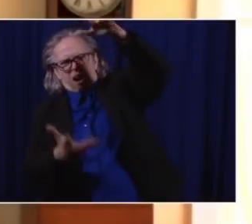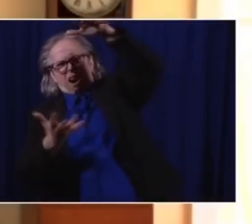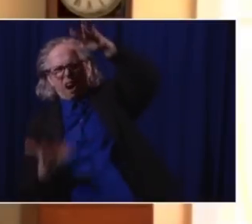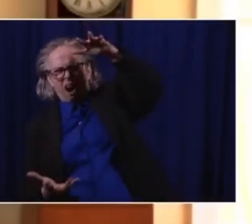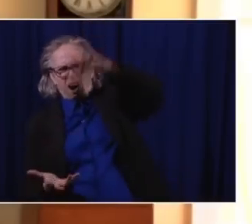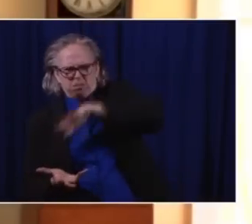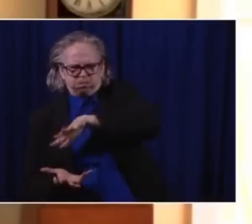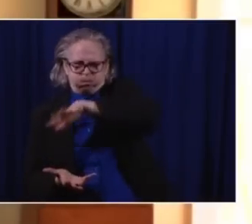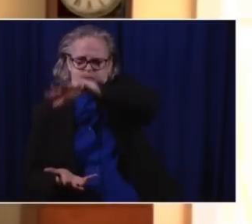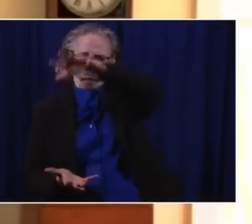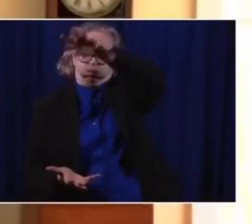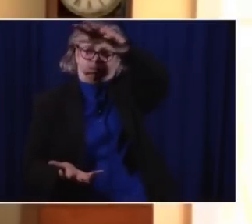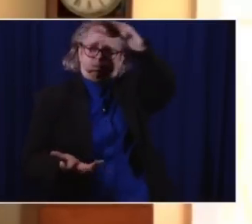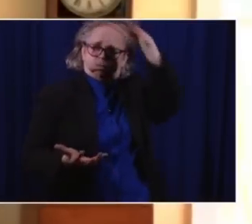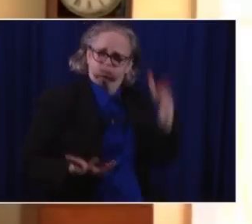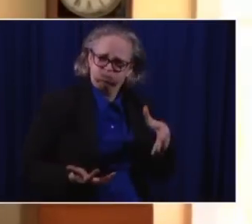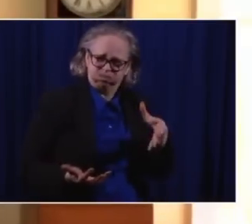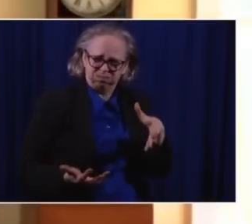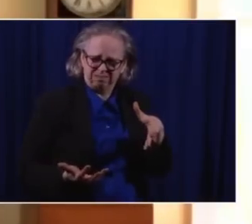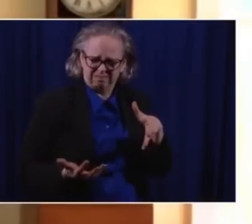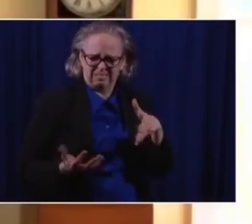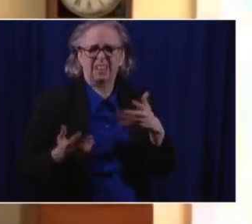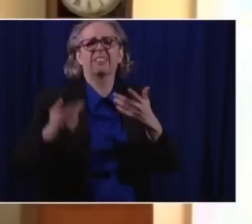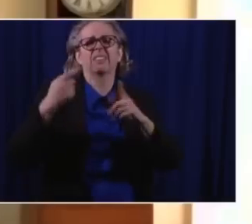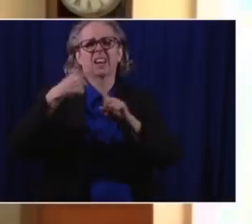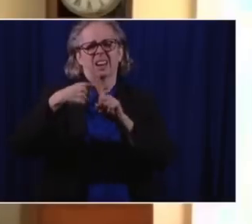of these are big systems and so this is what results in this